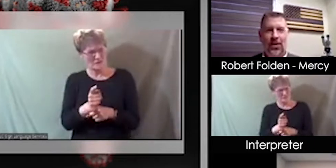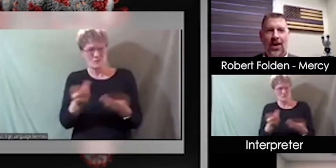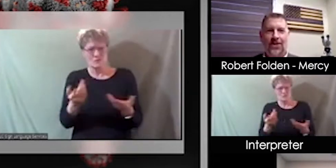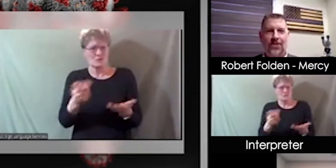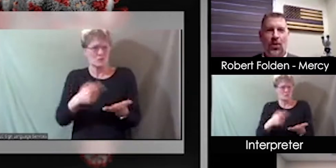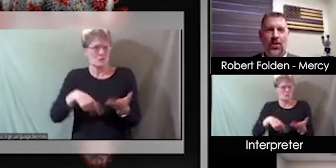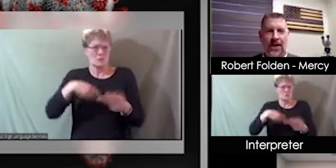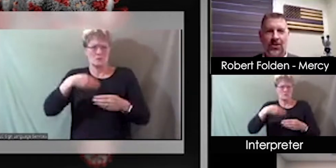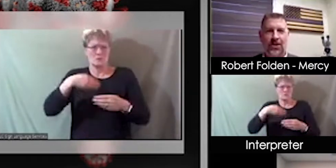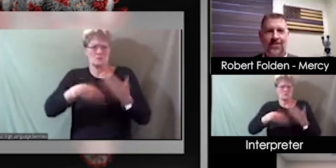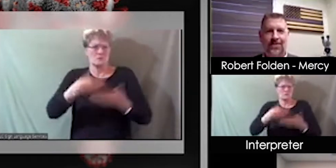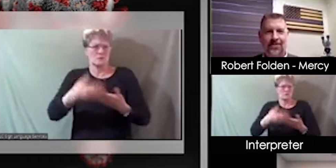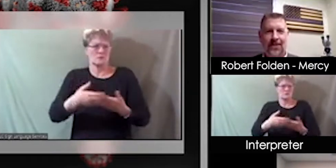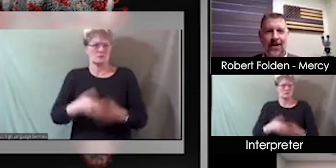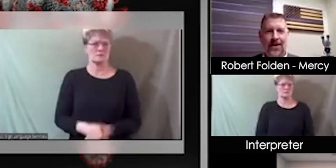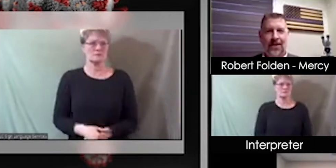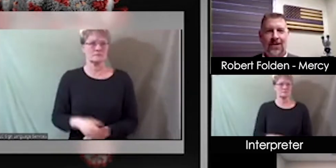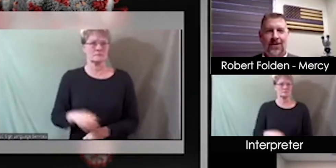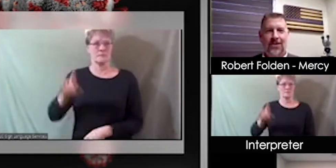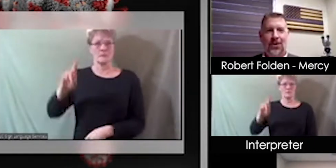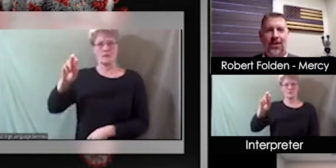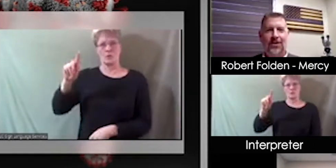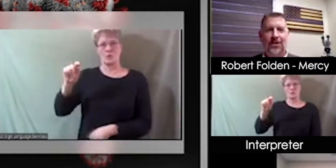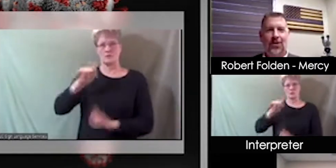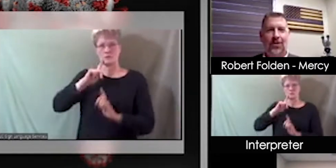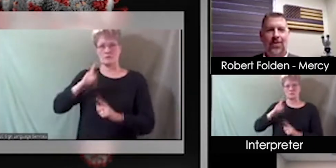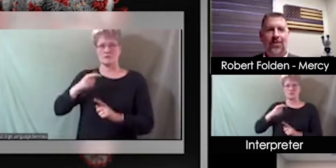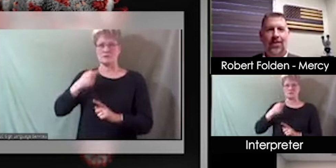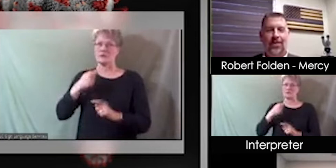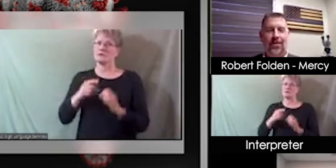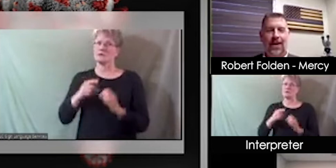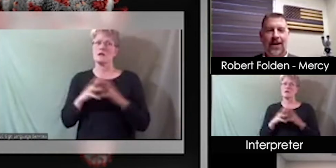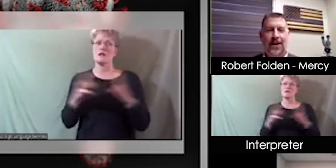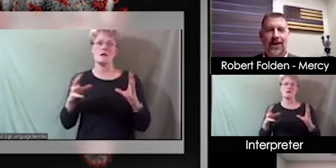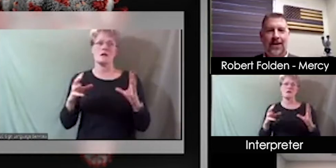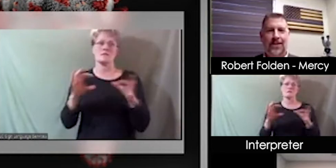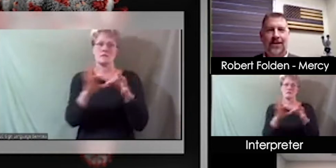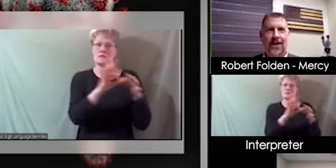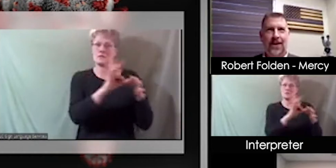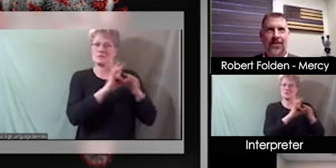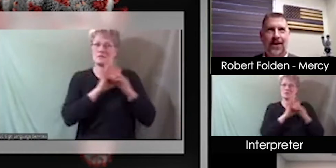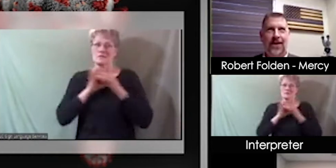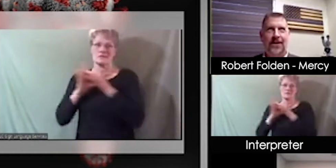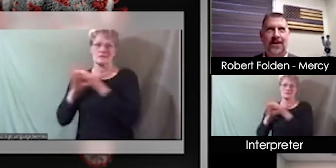With lots of coordination. So Mike I think this is kind of an